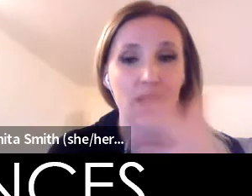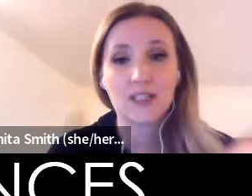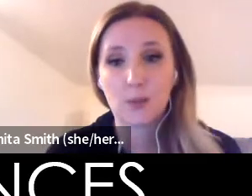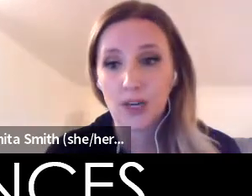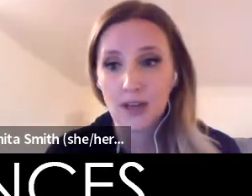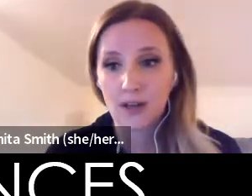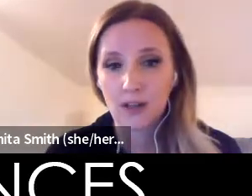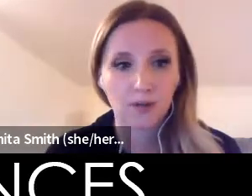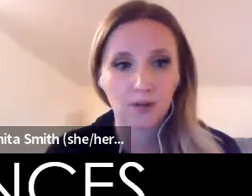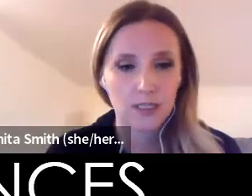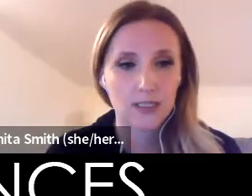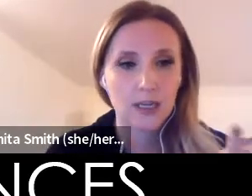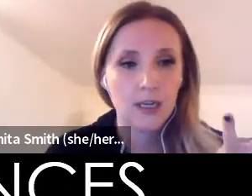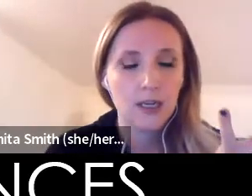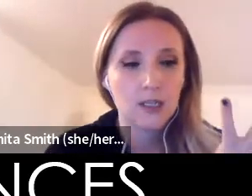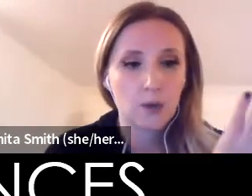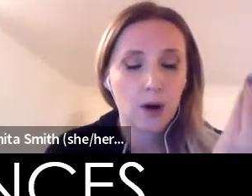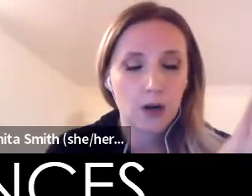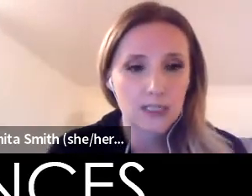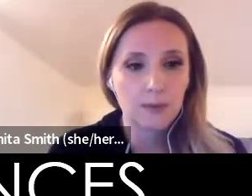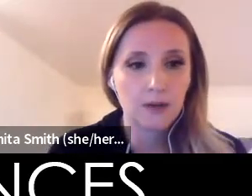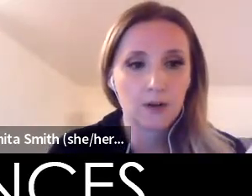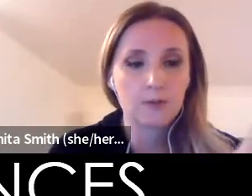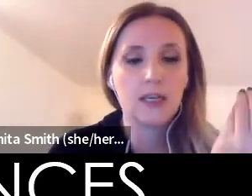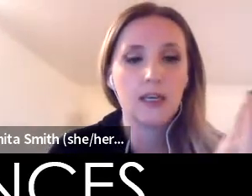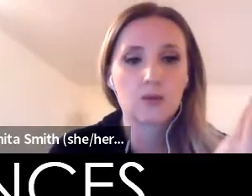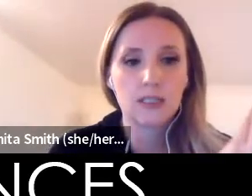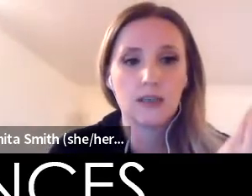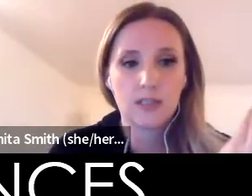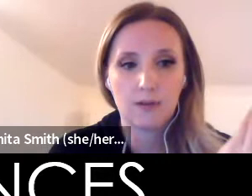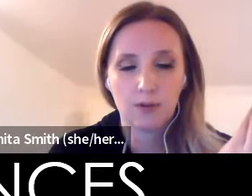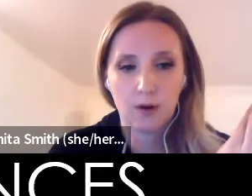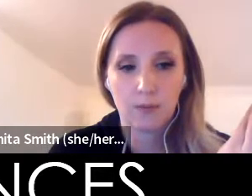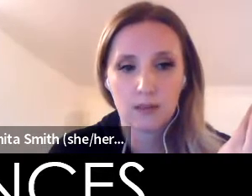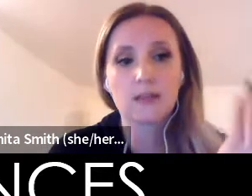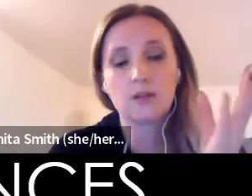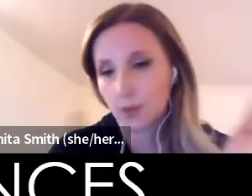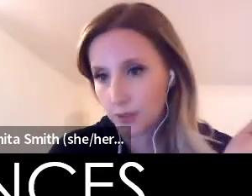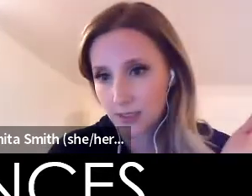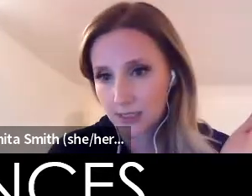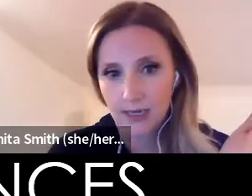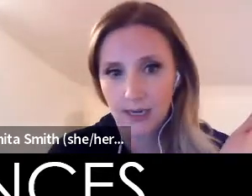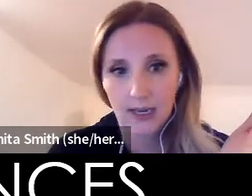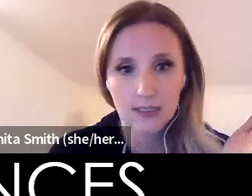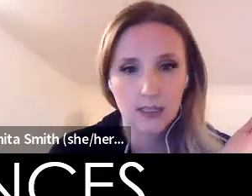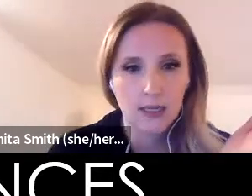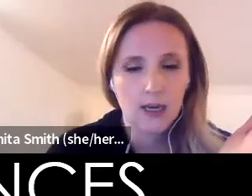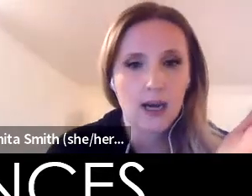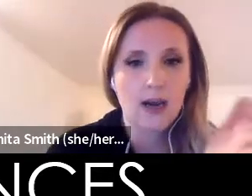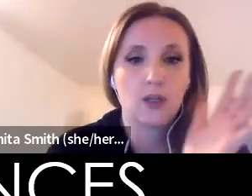Okay, so the breakdown of the performances. So participating groups each receive seven performance slots over the course of the 10 days.